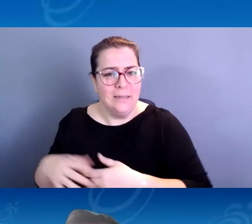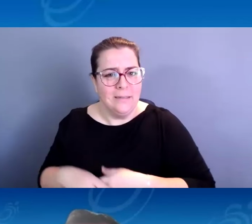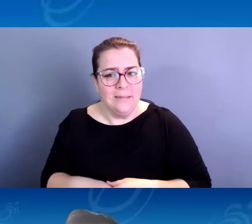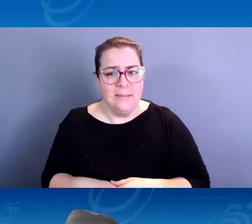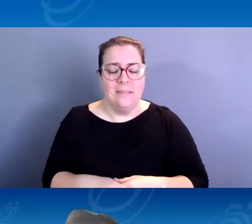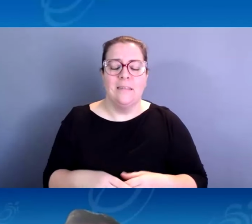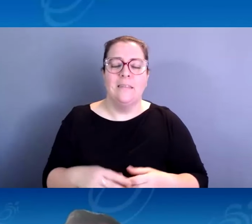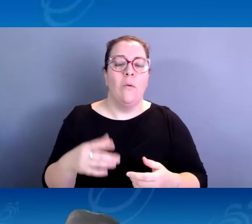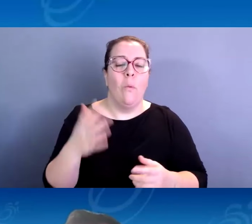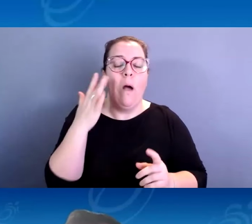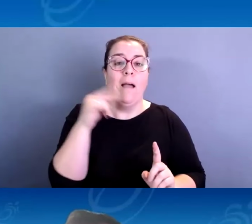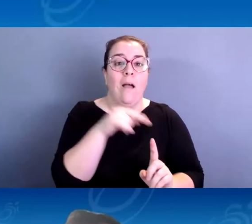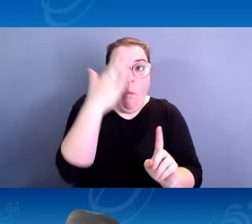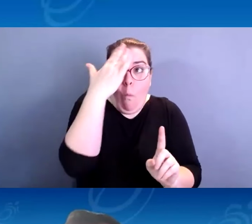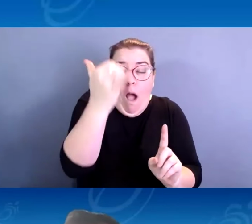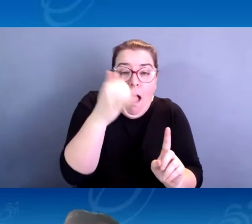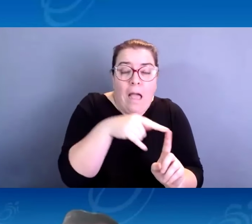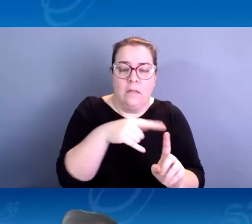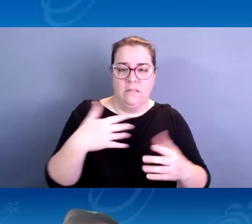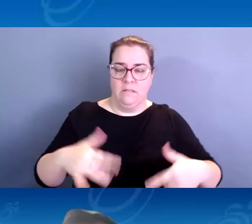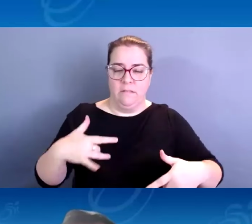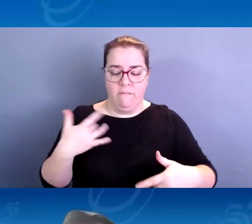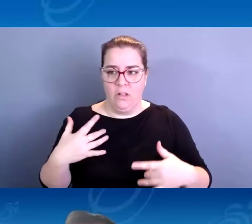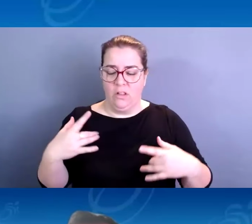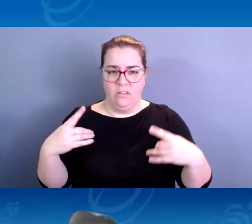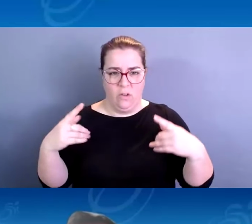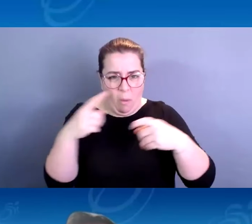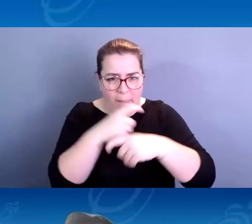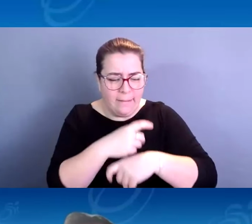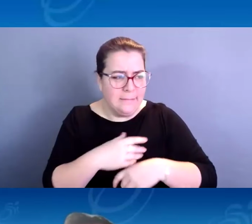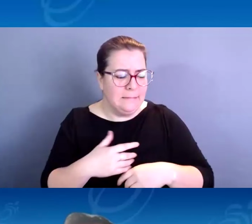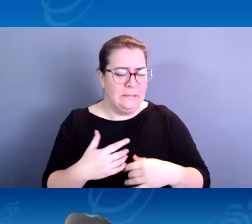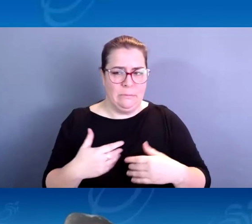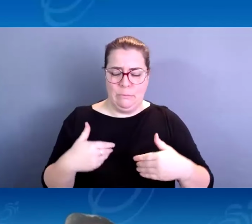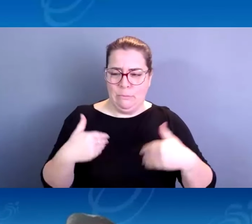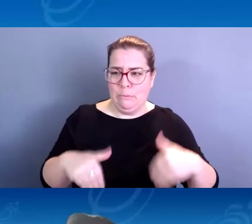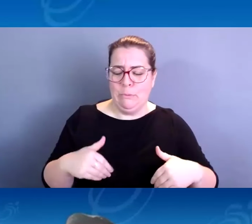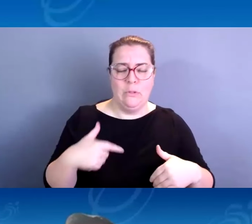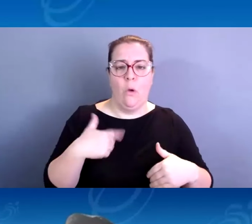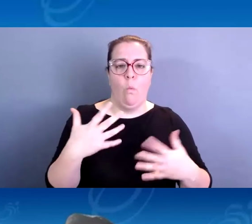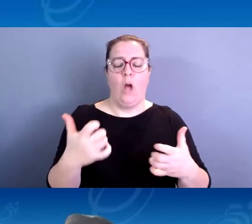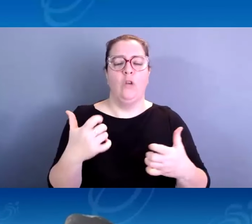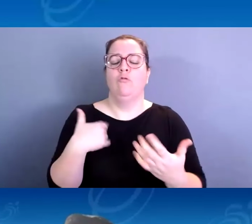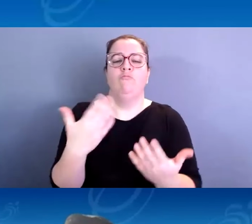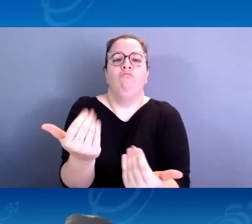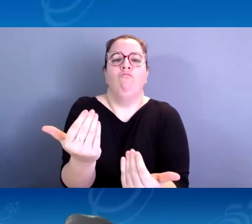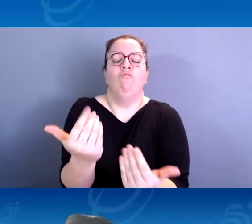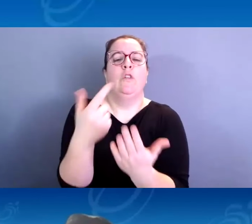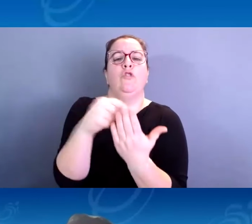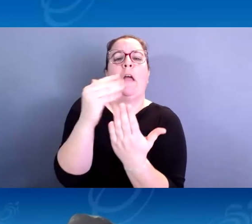perhaps a little bit frustrated at how overwhelming it could be. And so we gravitate toward the give me the checklist, I'll make my website accessible or give me the checklist.